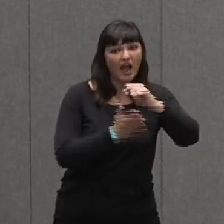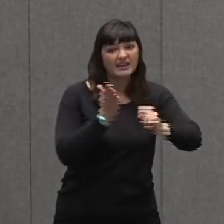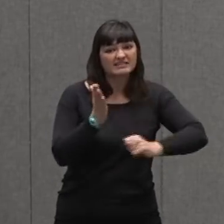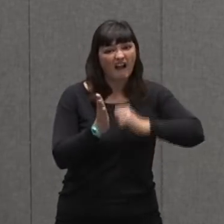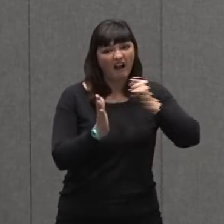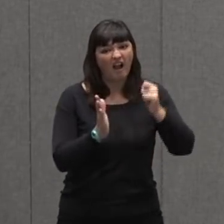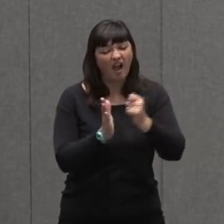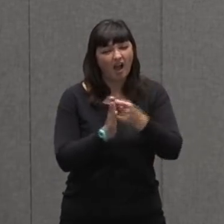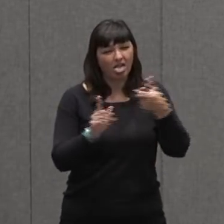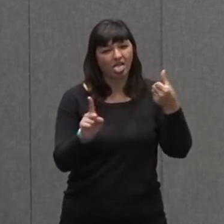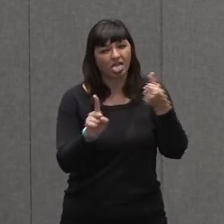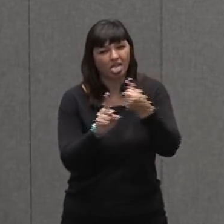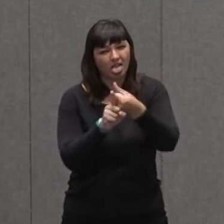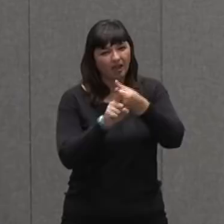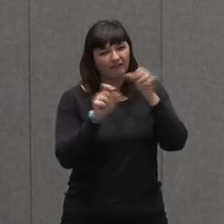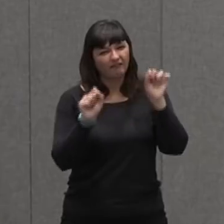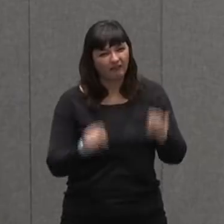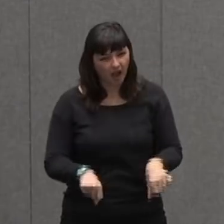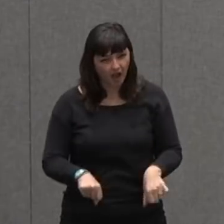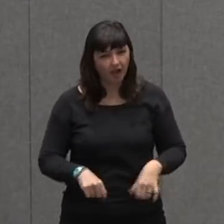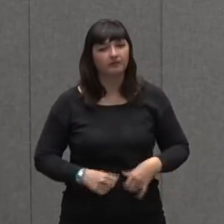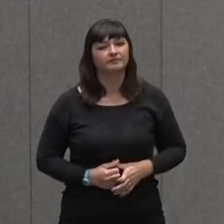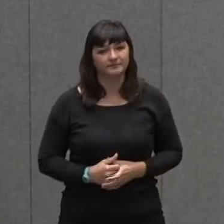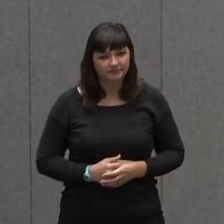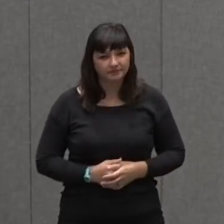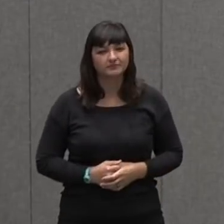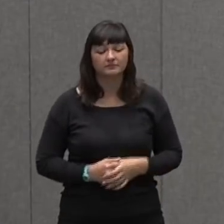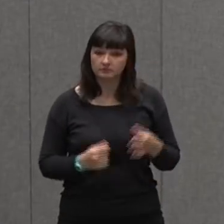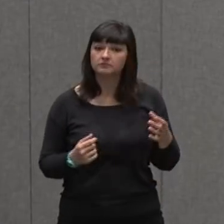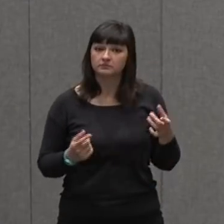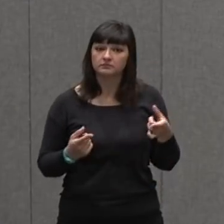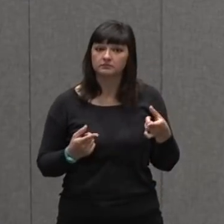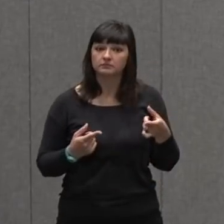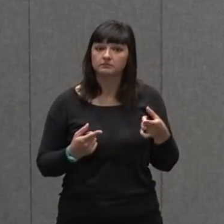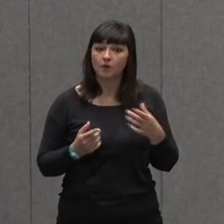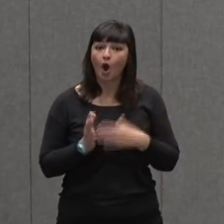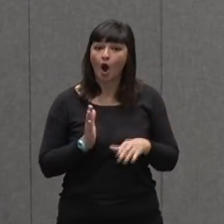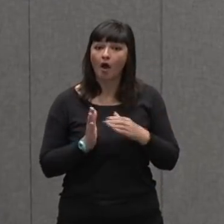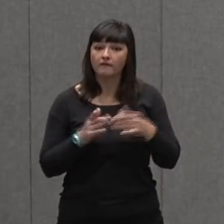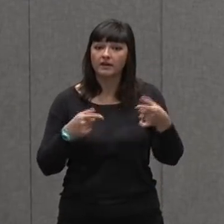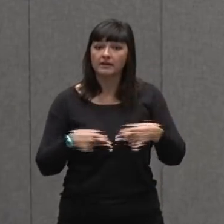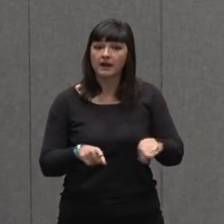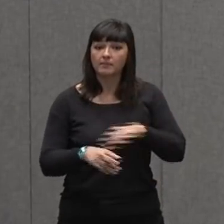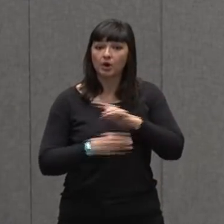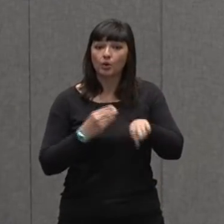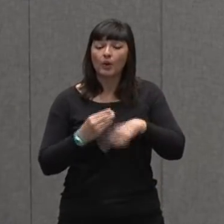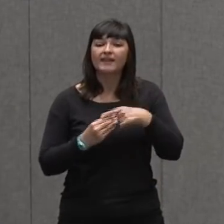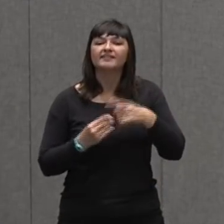In the summer, we often have a drought. Sometimes we'll have years where we don't have a drought,